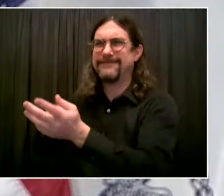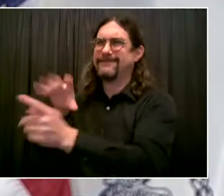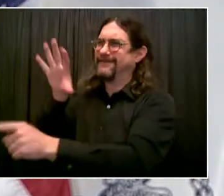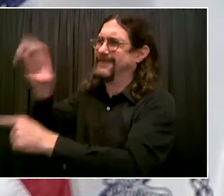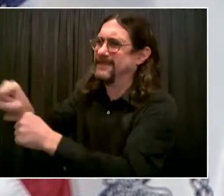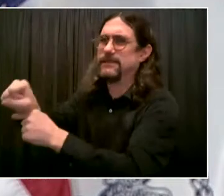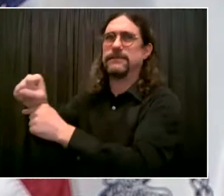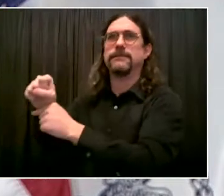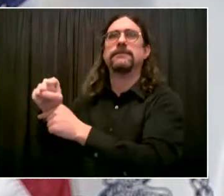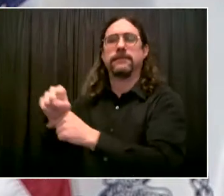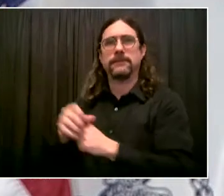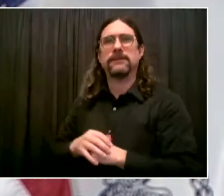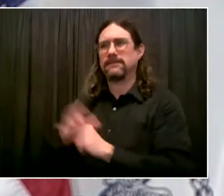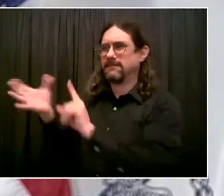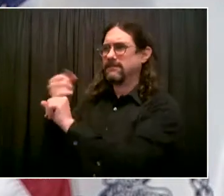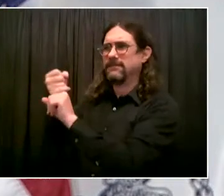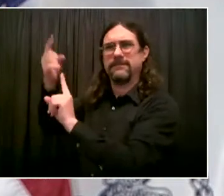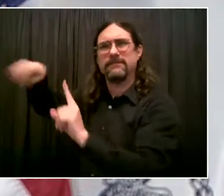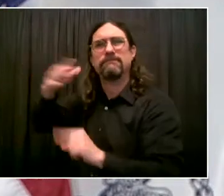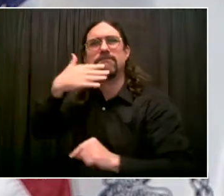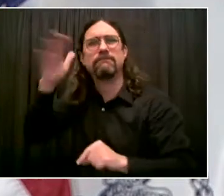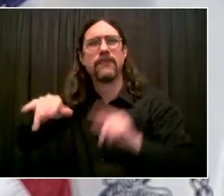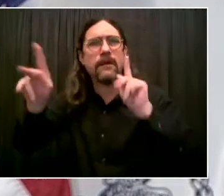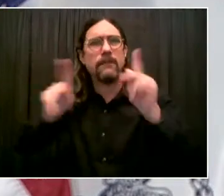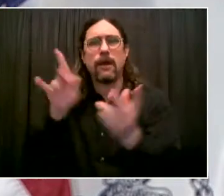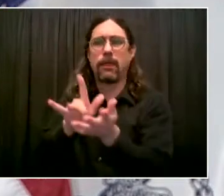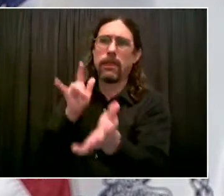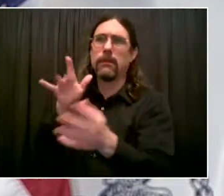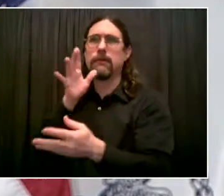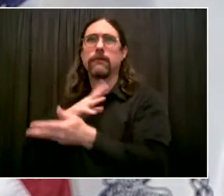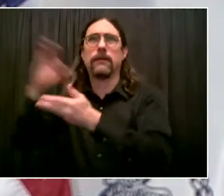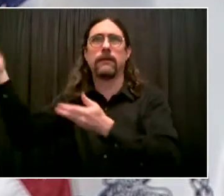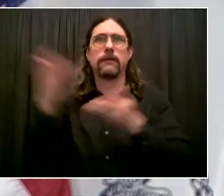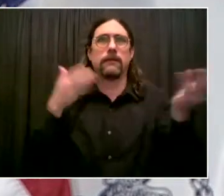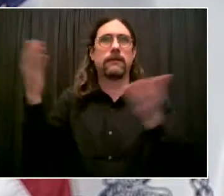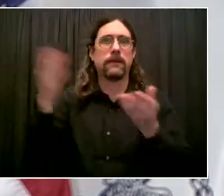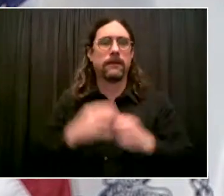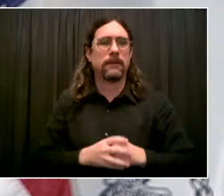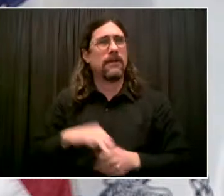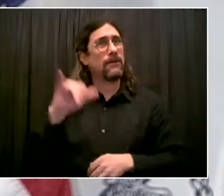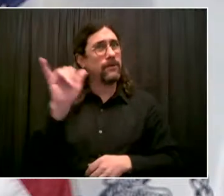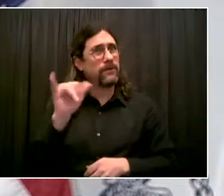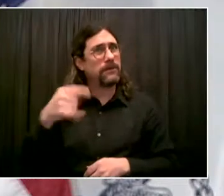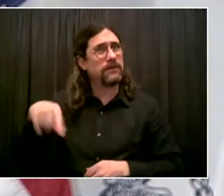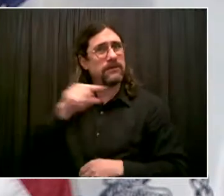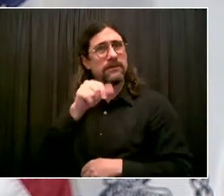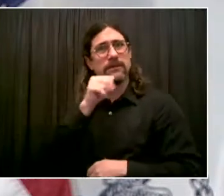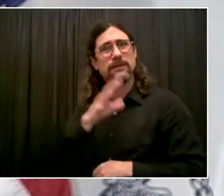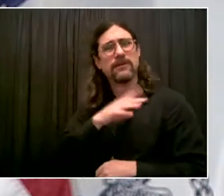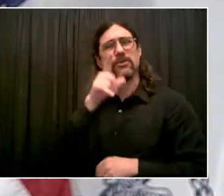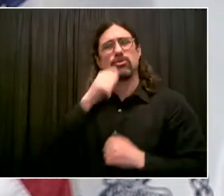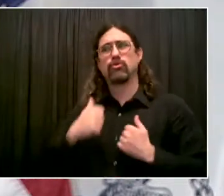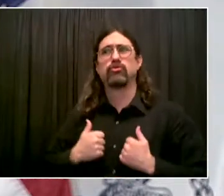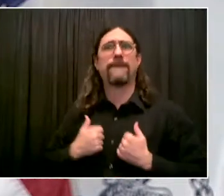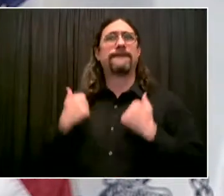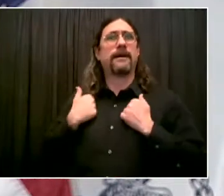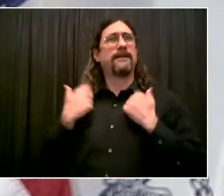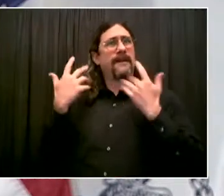WHO ARE THE SURVIVORS. WE HAVE TO